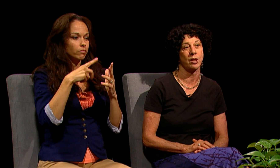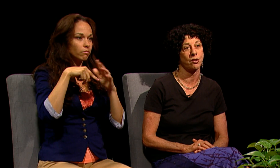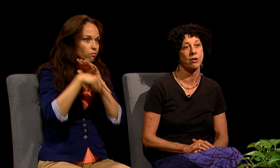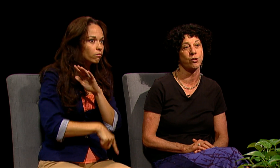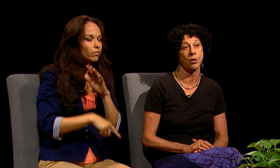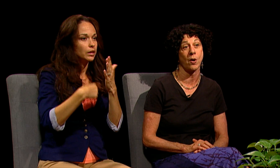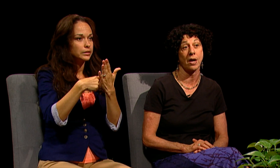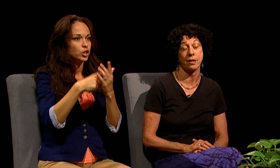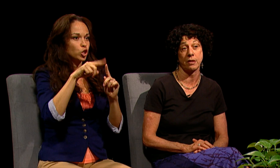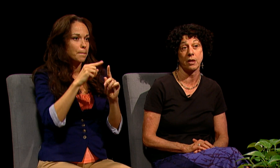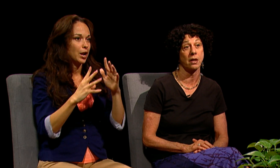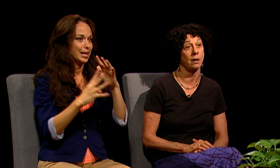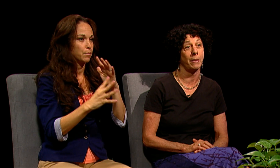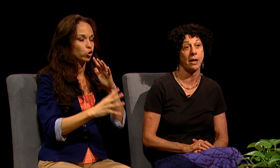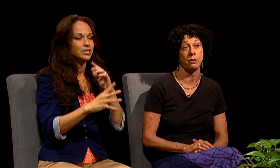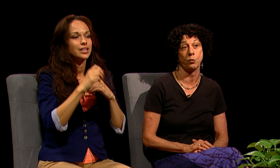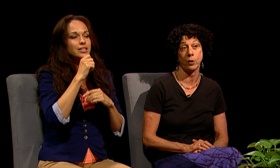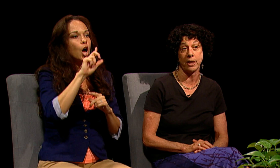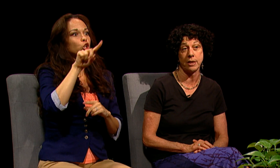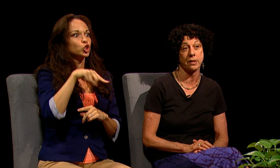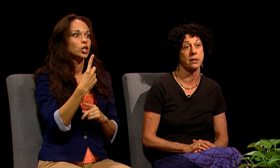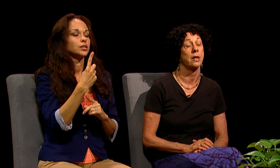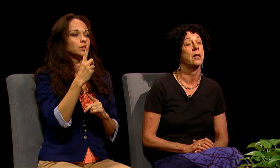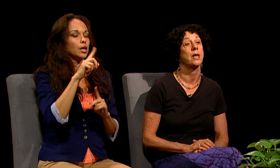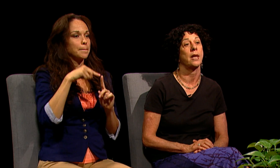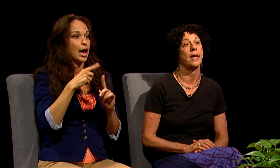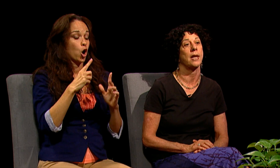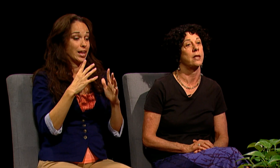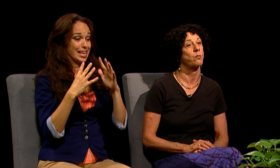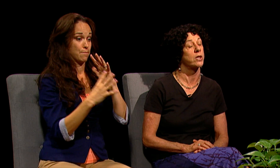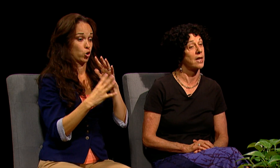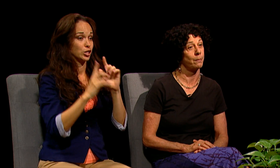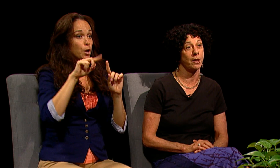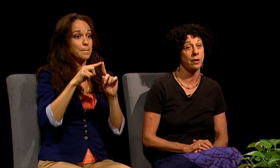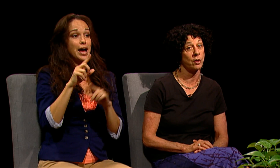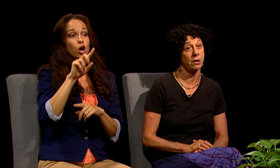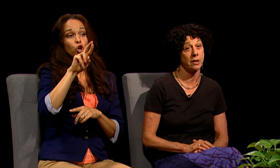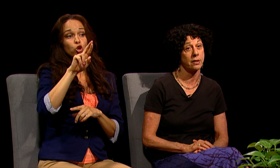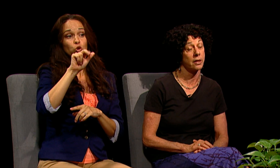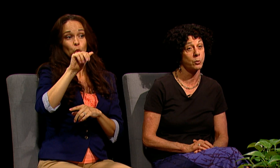IT'S ALSO I THINK ABOUT RACE, AND WHAT'S HAPPENING IN THE UNITED STATES,